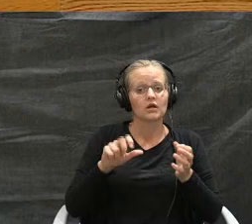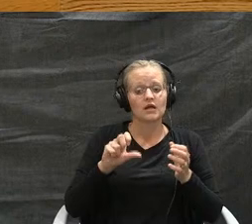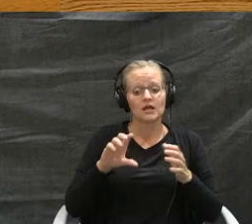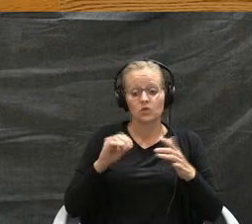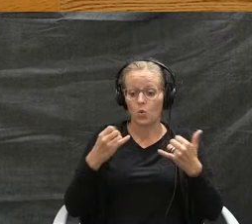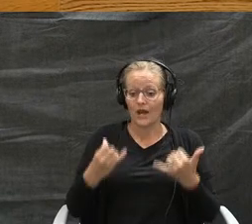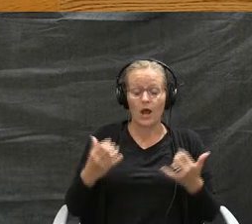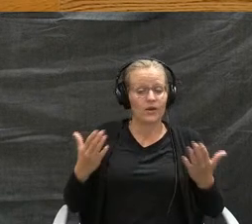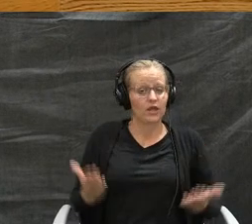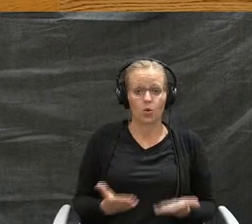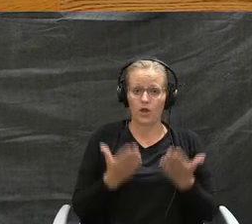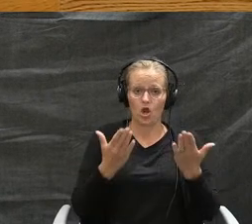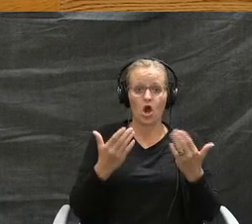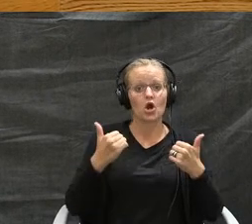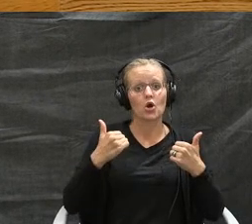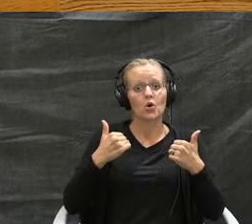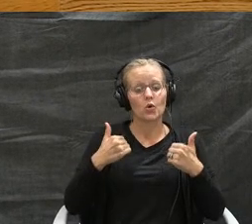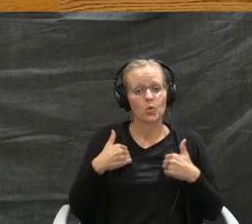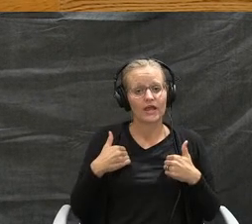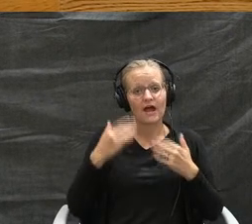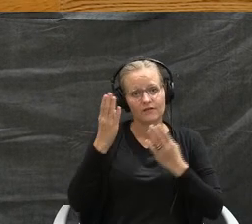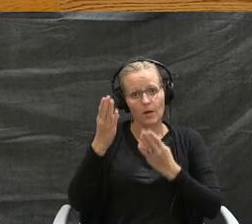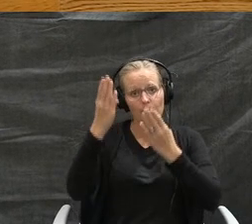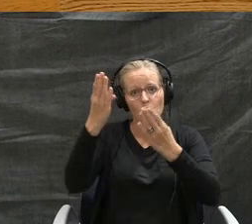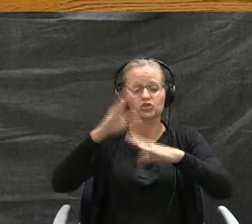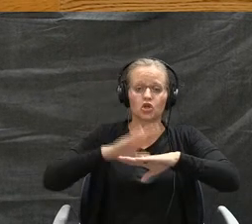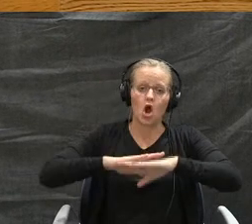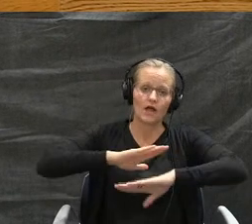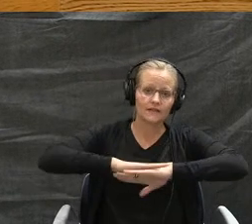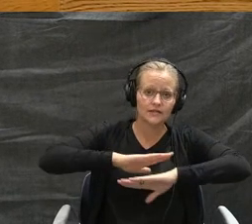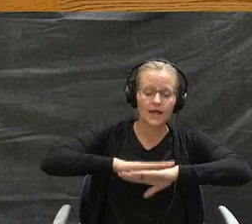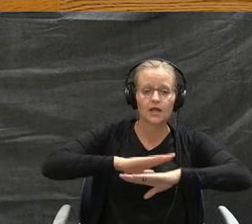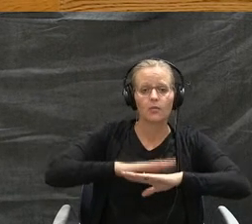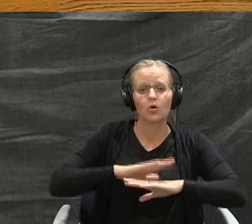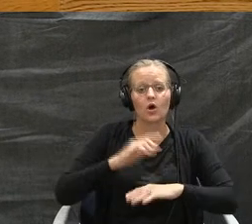We have emotion on the table and I think that we're ready to go